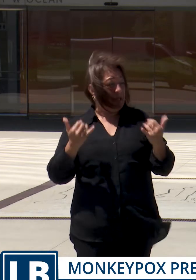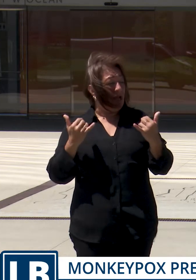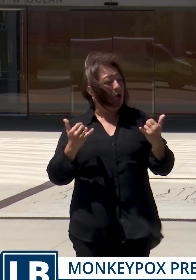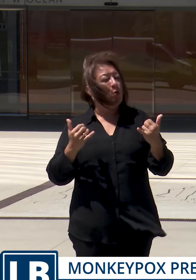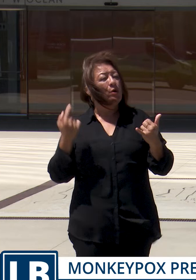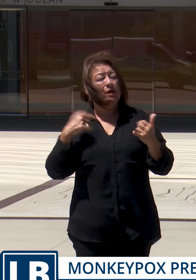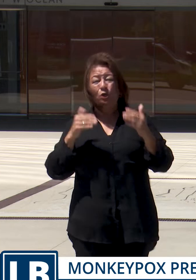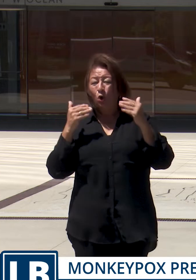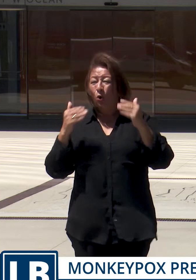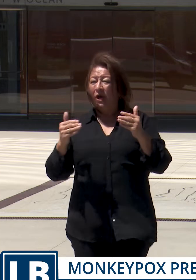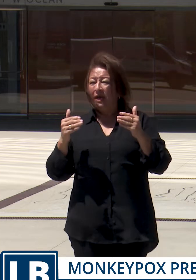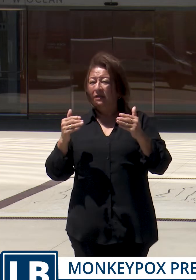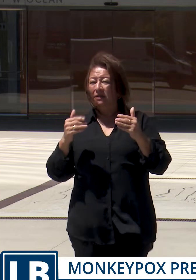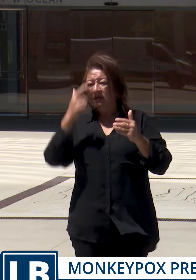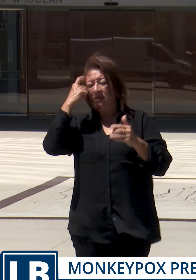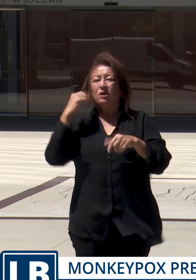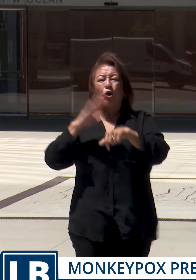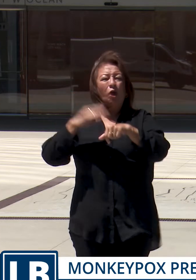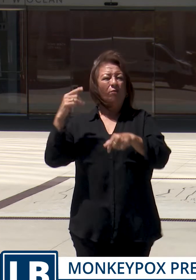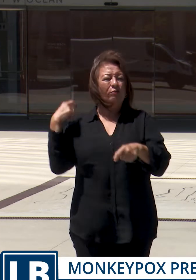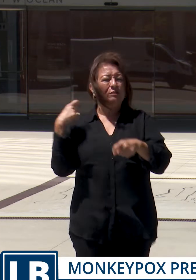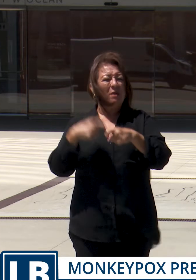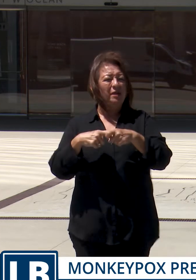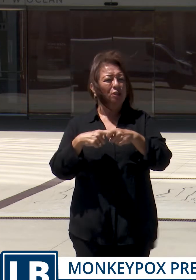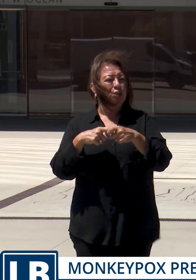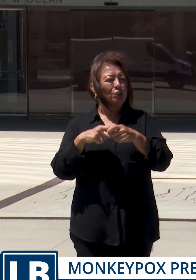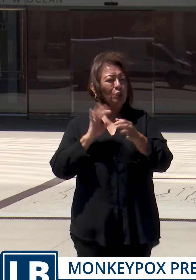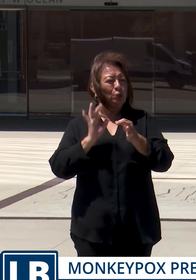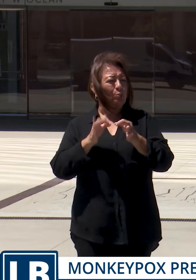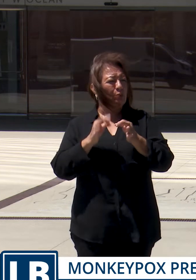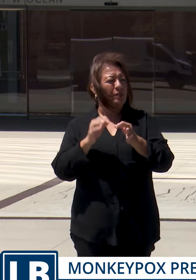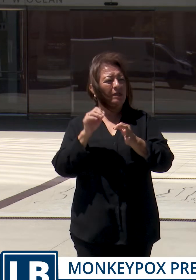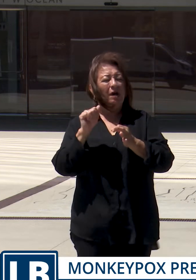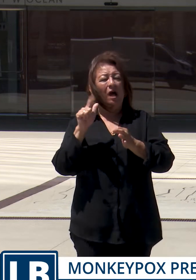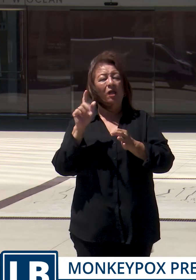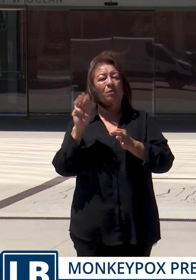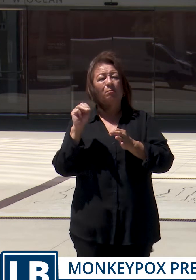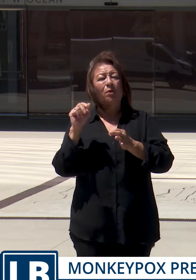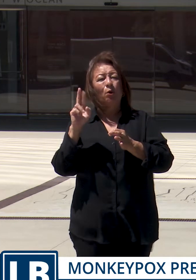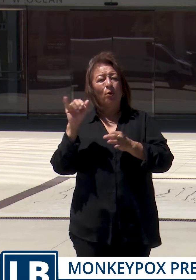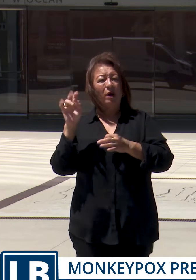ahead and call up for spanish interpretation omarani cortez is going to come up for that